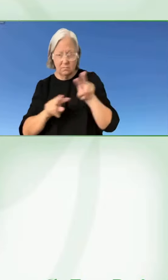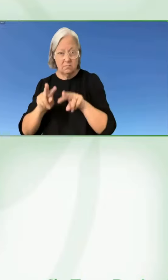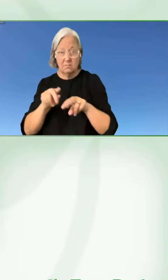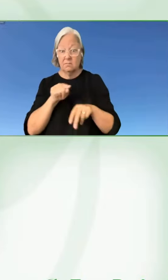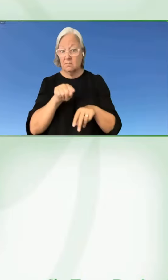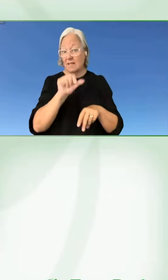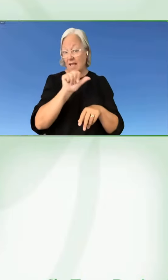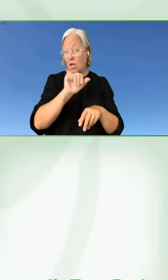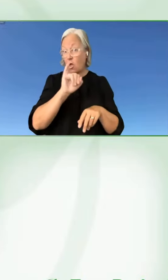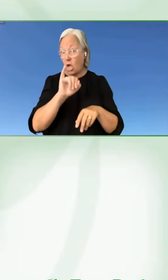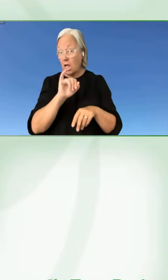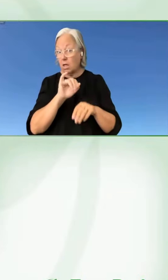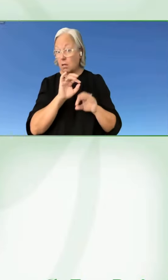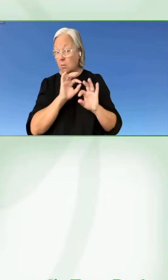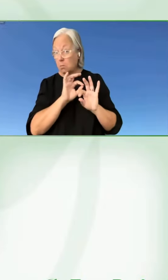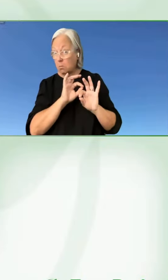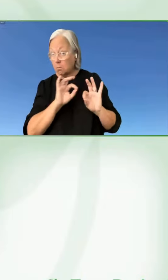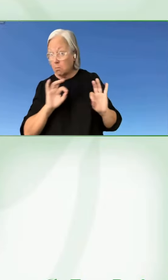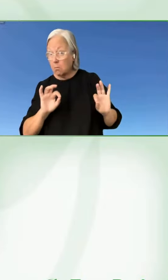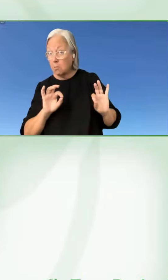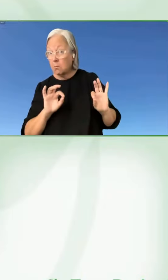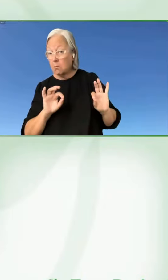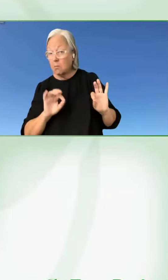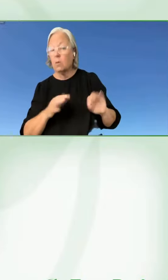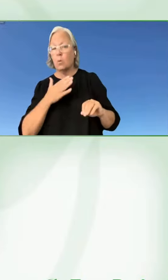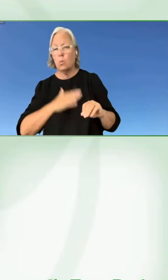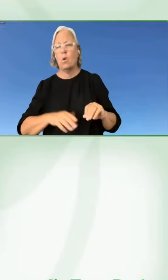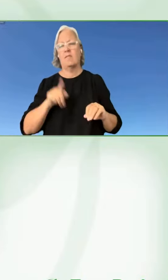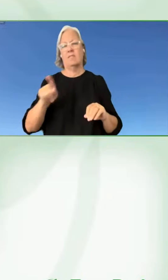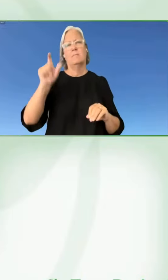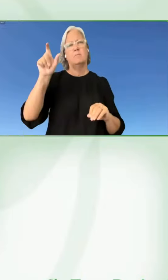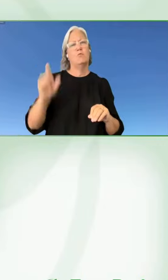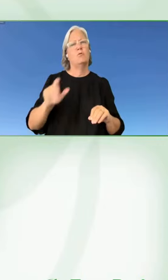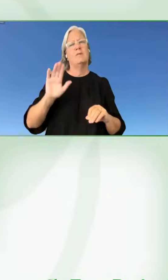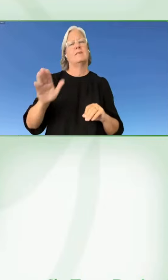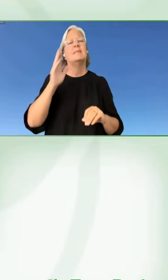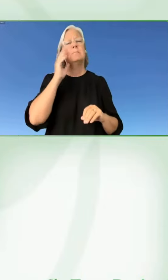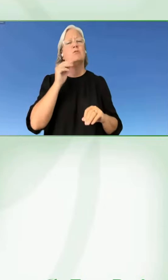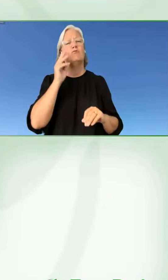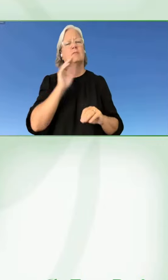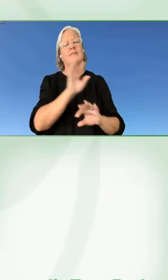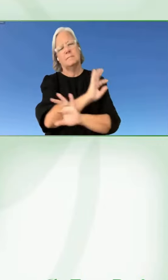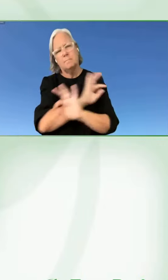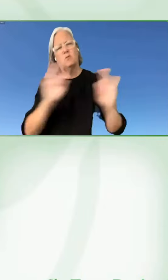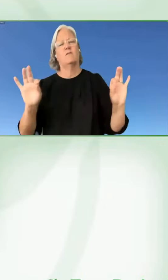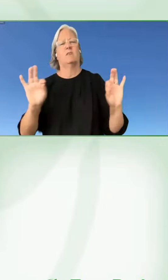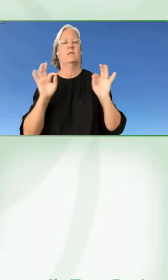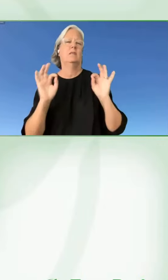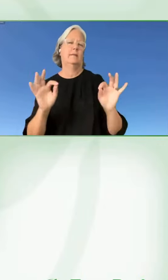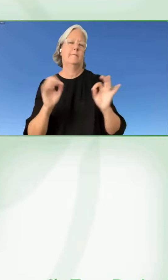does is understand the components of these images and turn it into a highly sophisticated English language description. Next we move on to our video excess ability system.